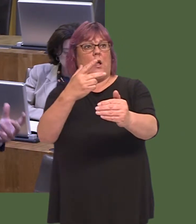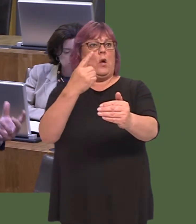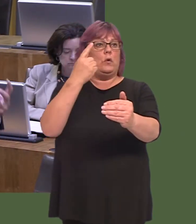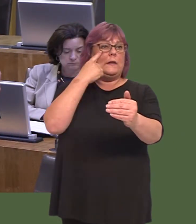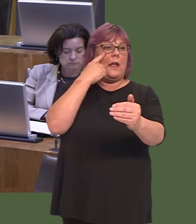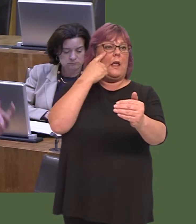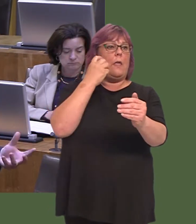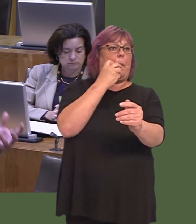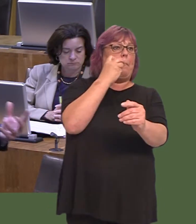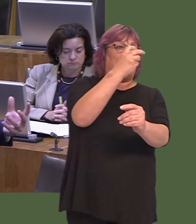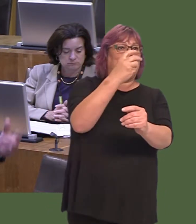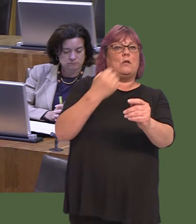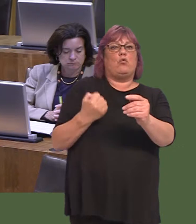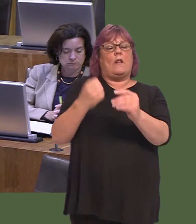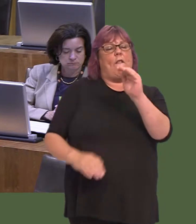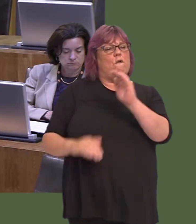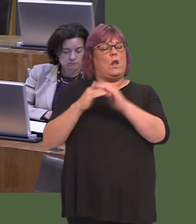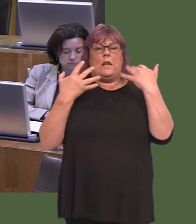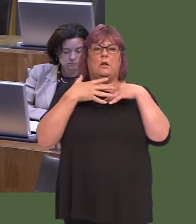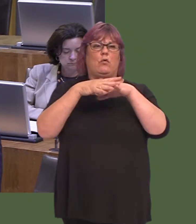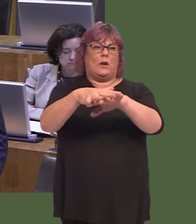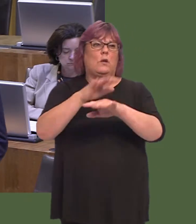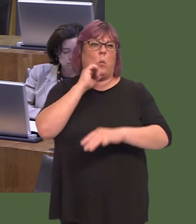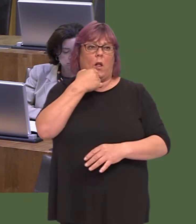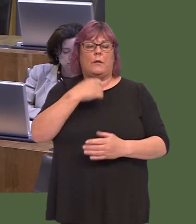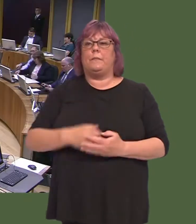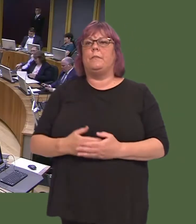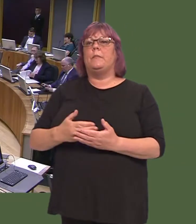transport system for the whole of Wales, and these are exciting times.